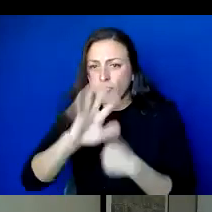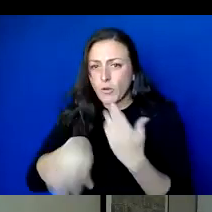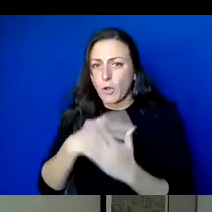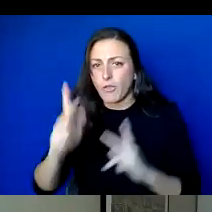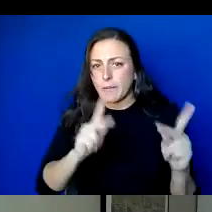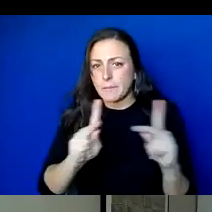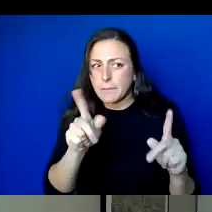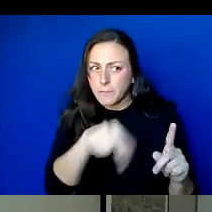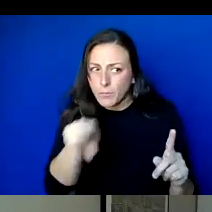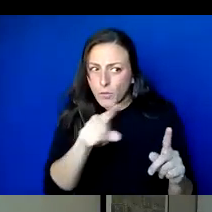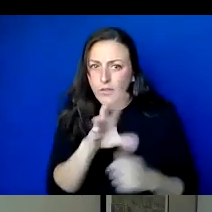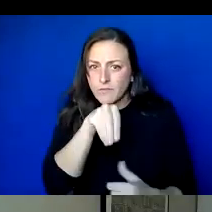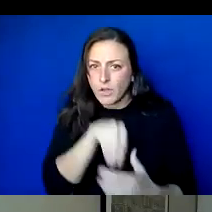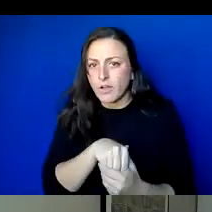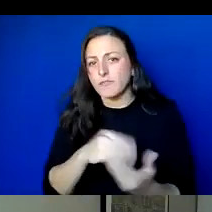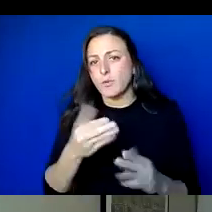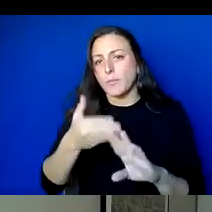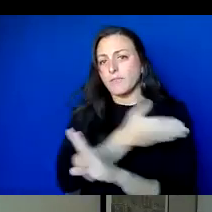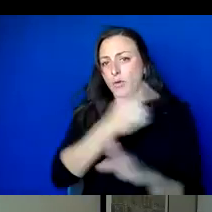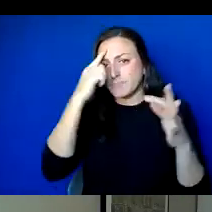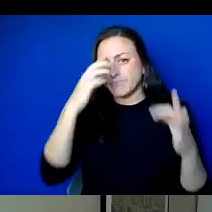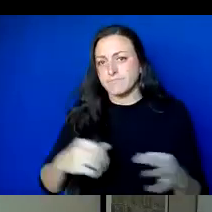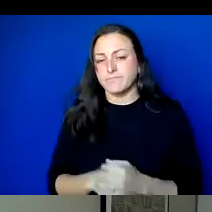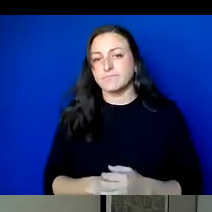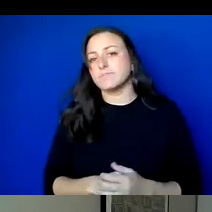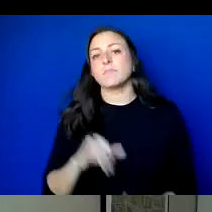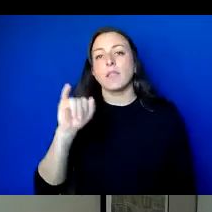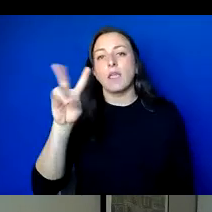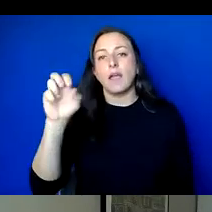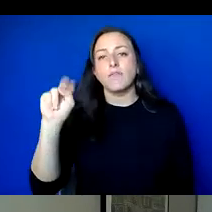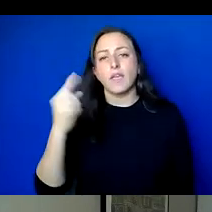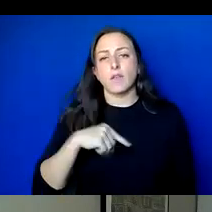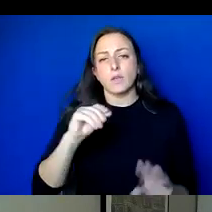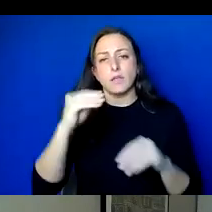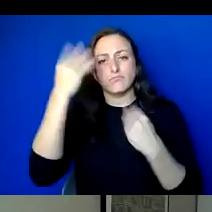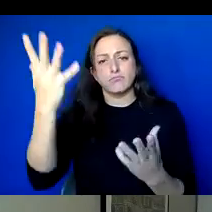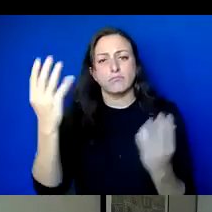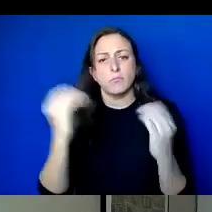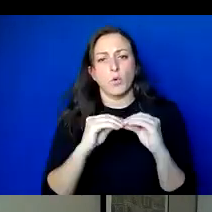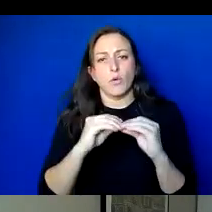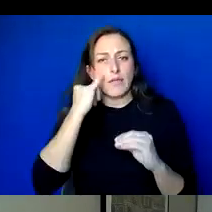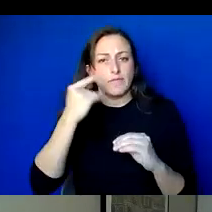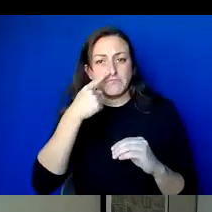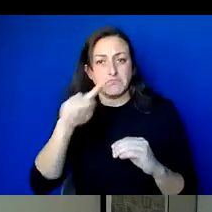Moderator: And Ivan we can give you some more info if you send us an email. We're